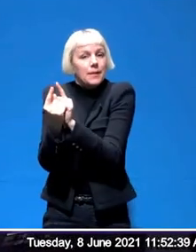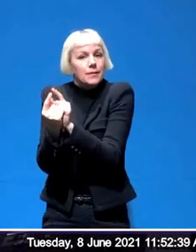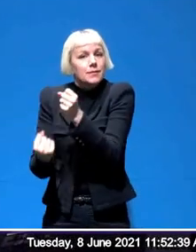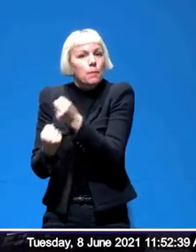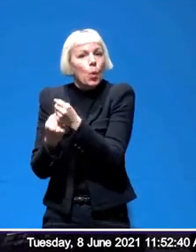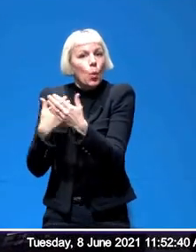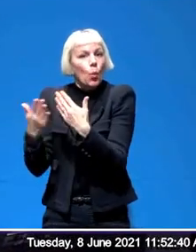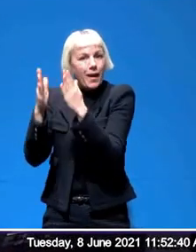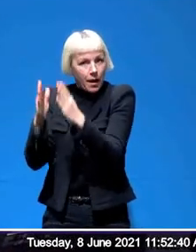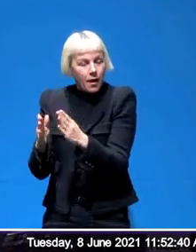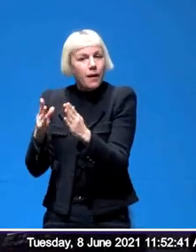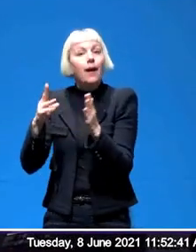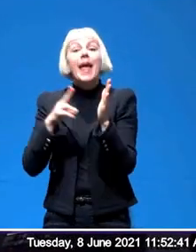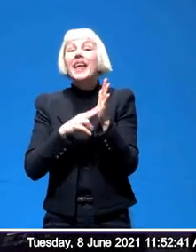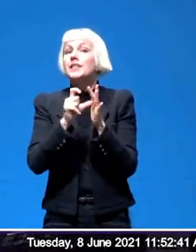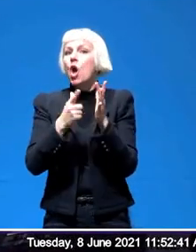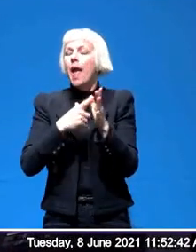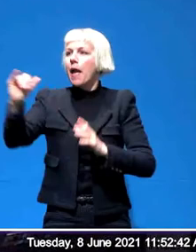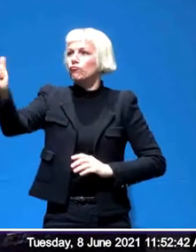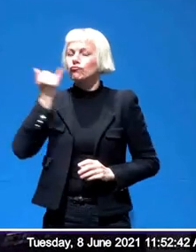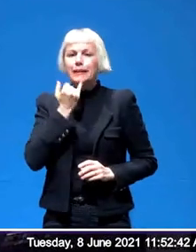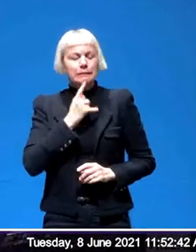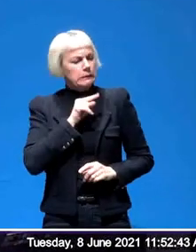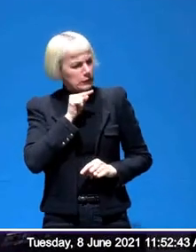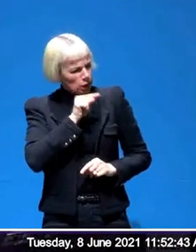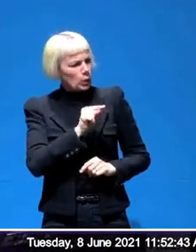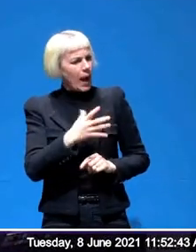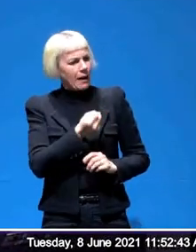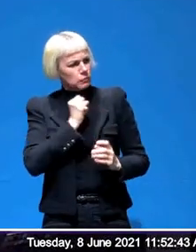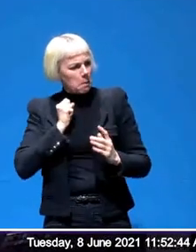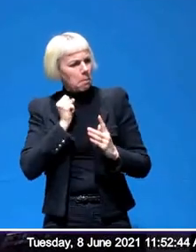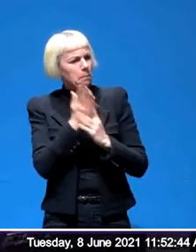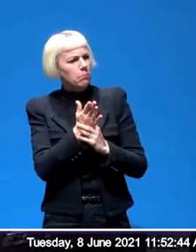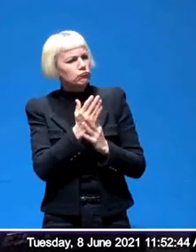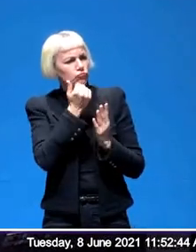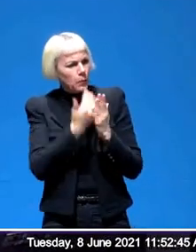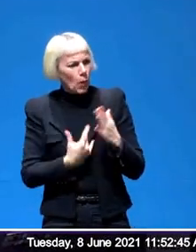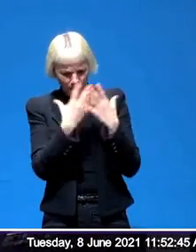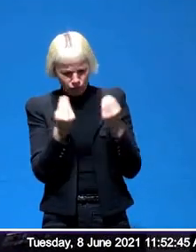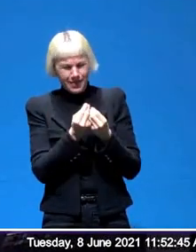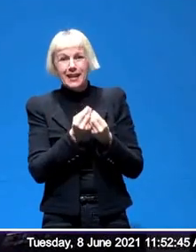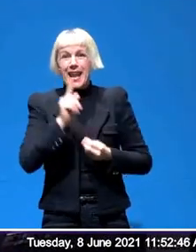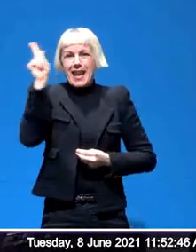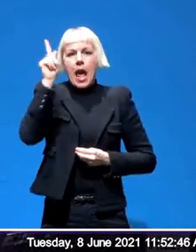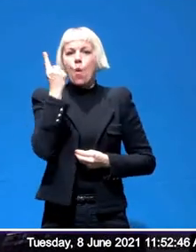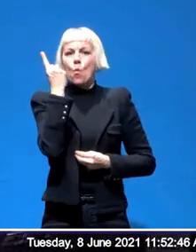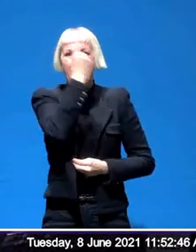from someone from the NDIA who told me I needed to send the reports and the form back within an hour.